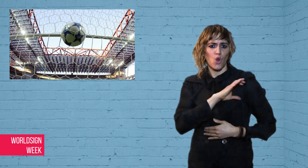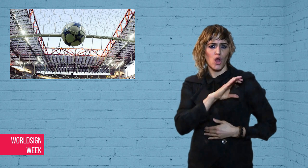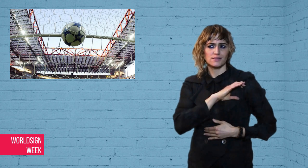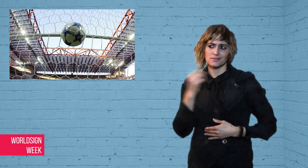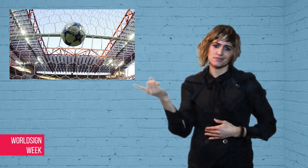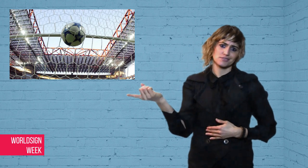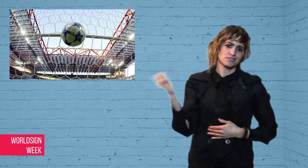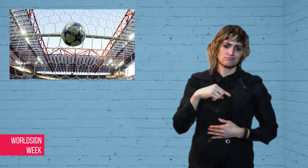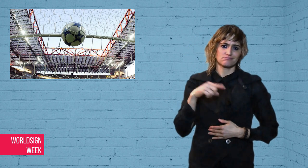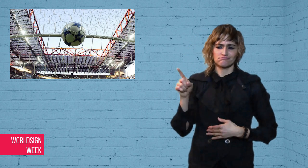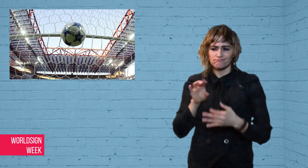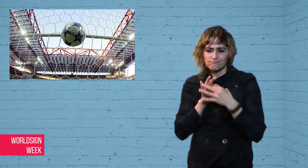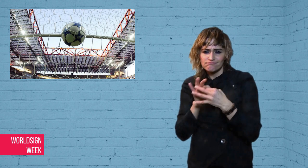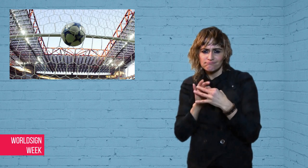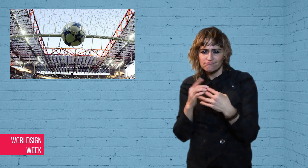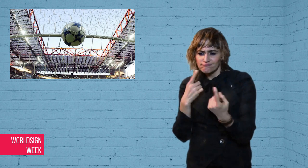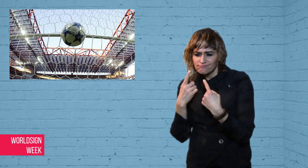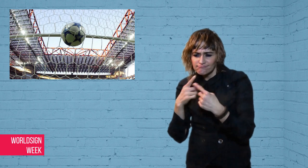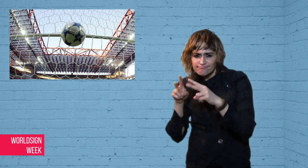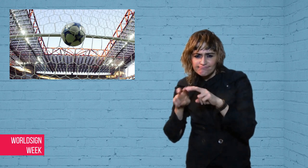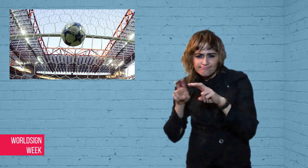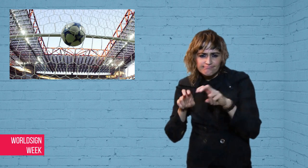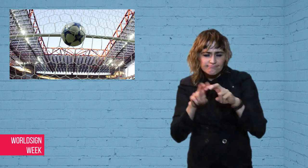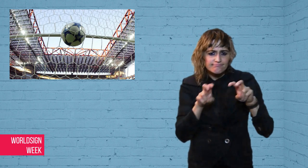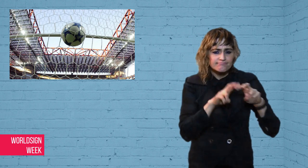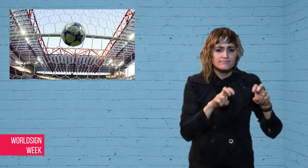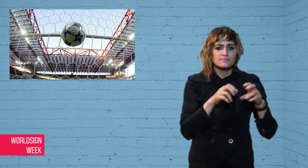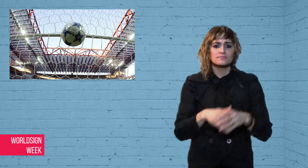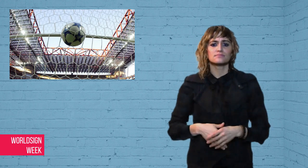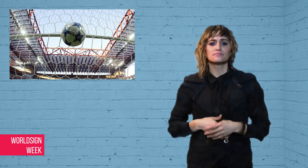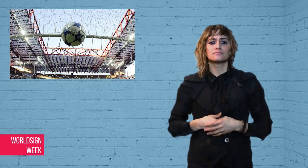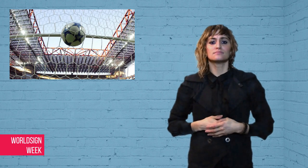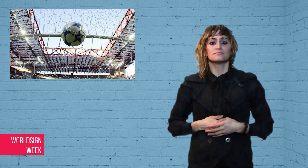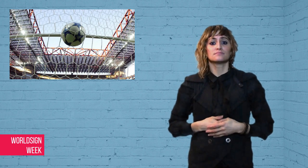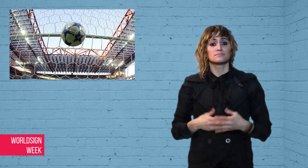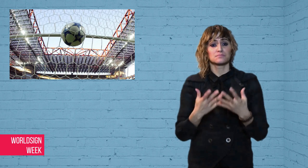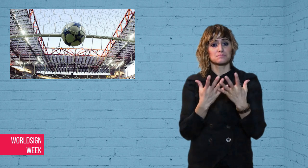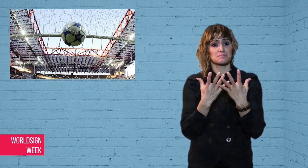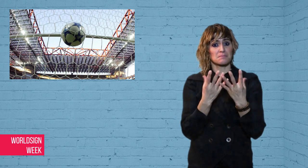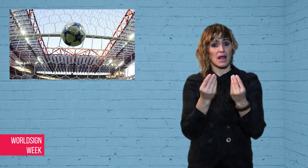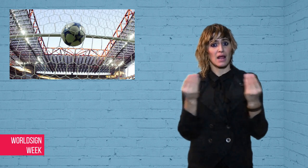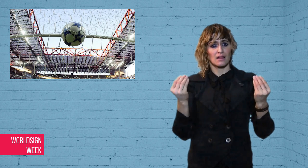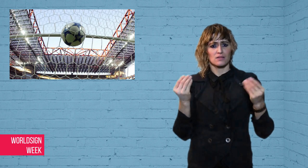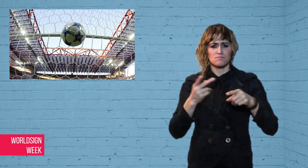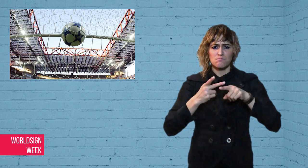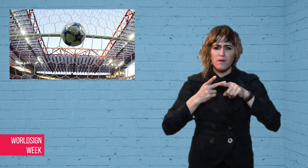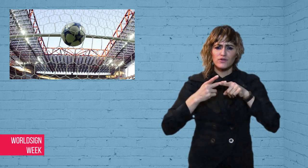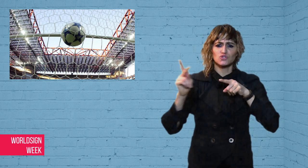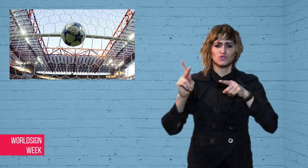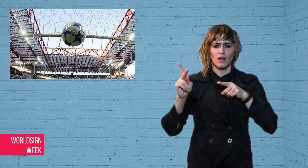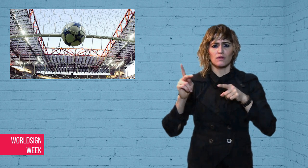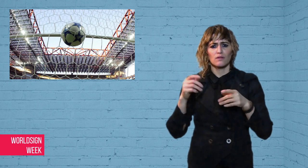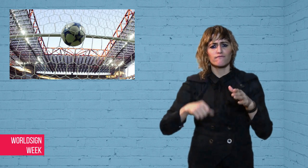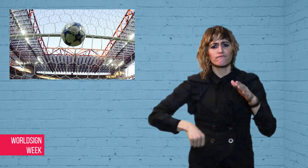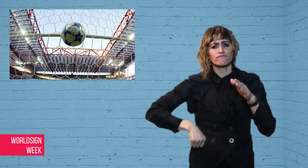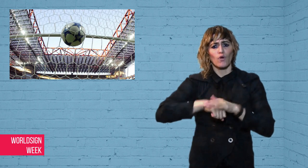and they will work closely with the police.